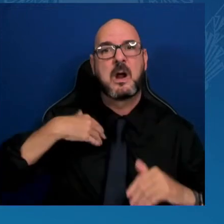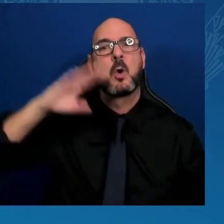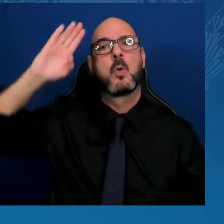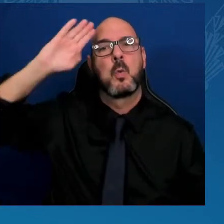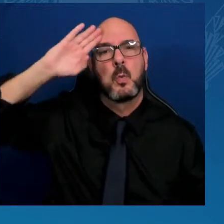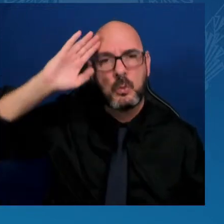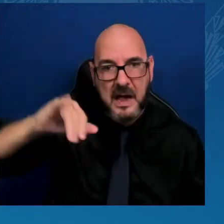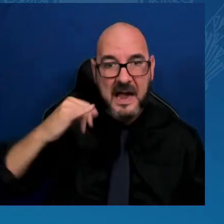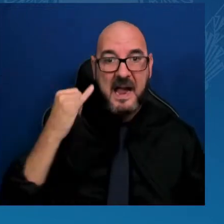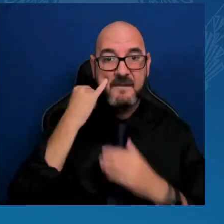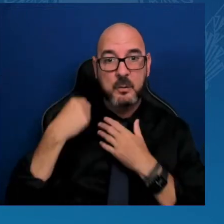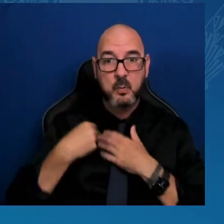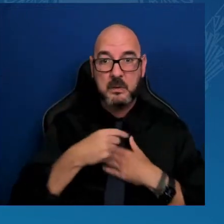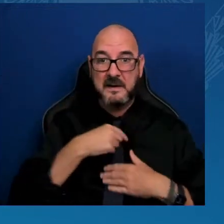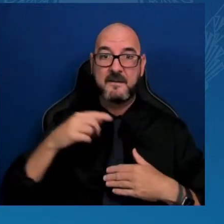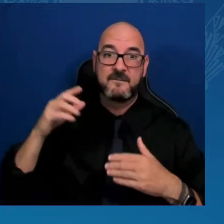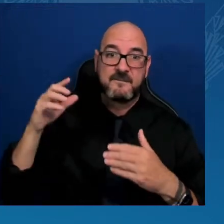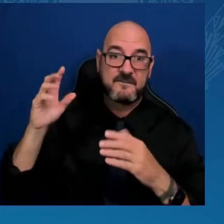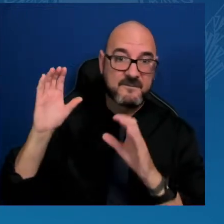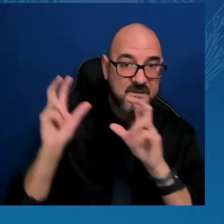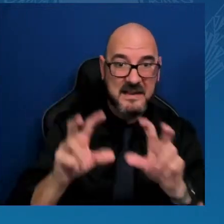that is what helps makes them safe.